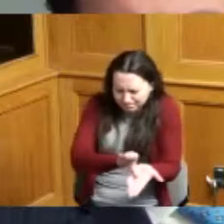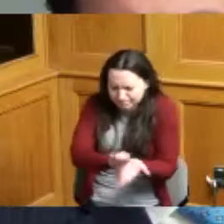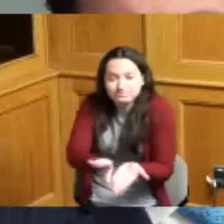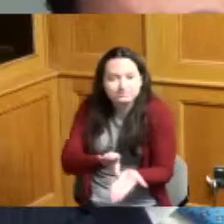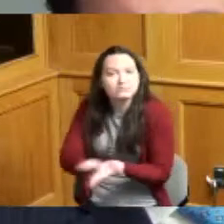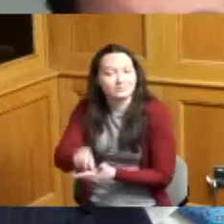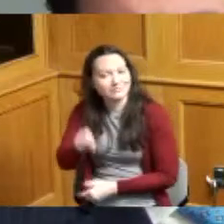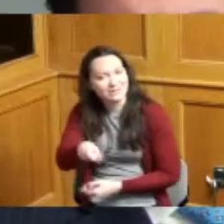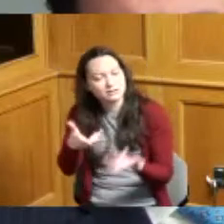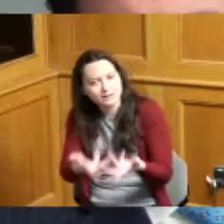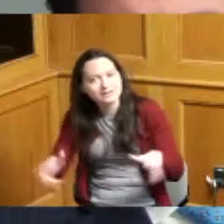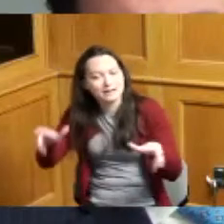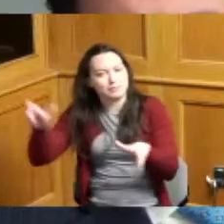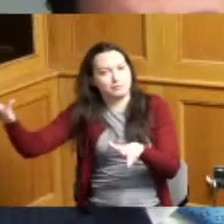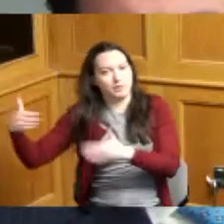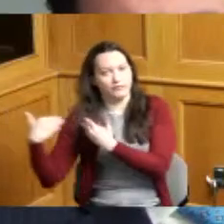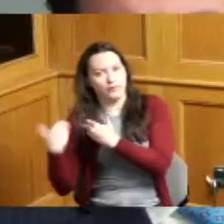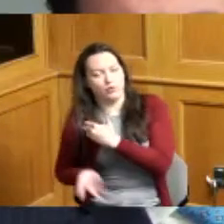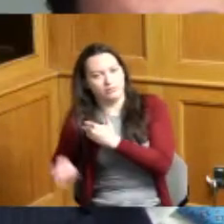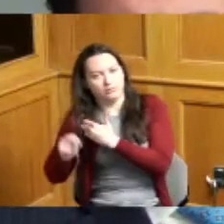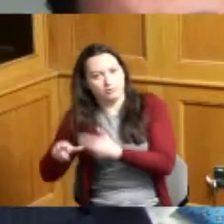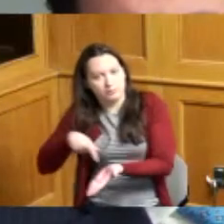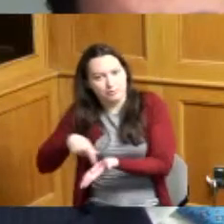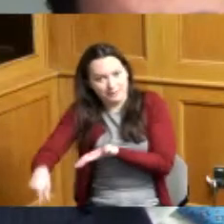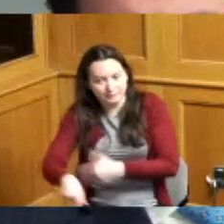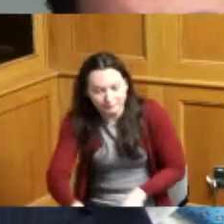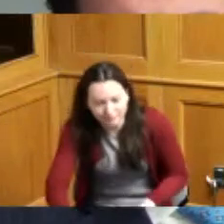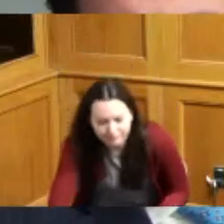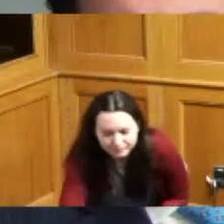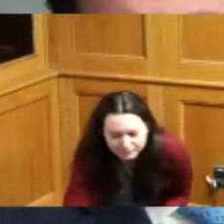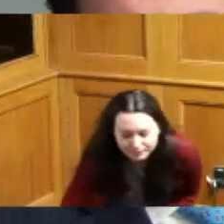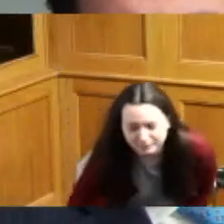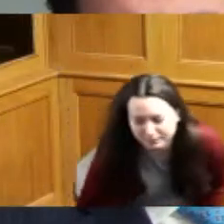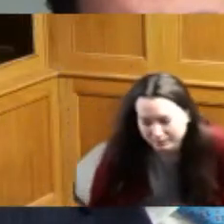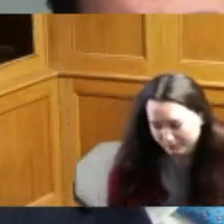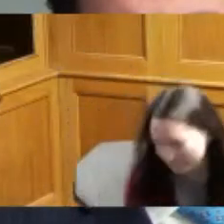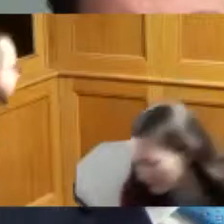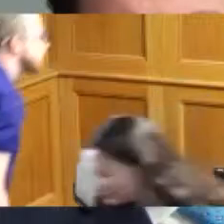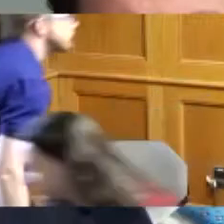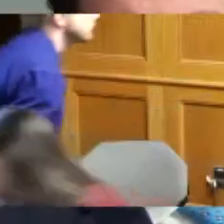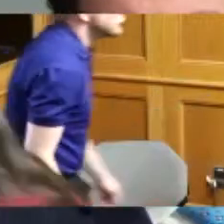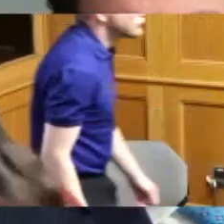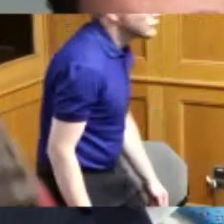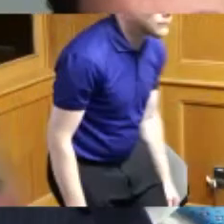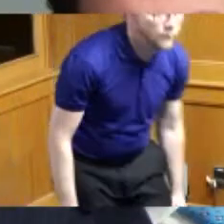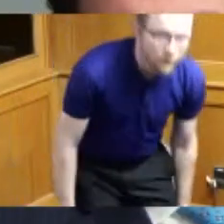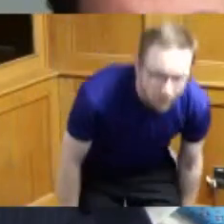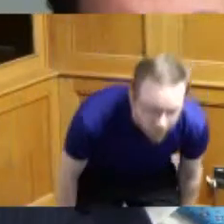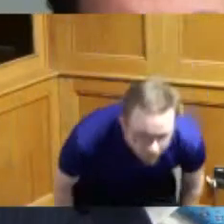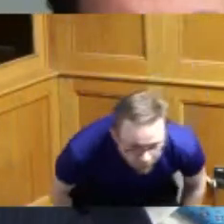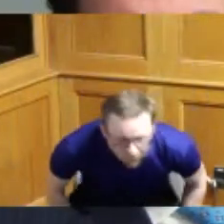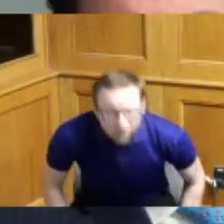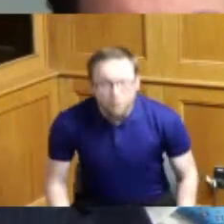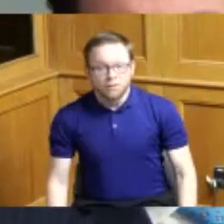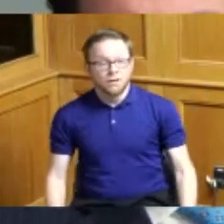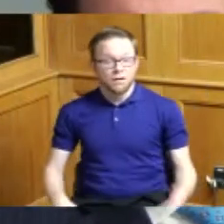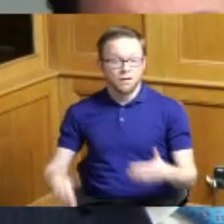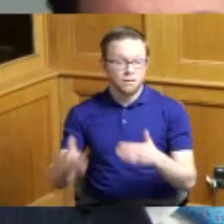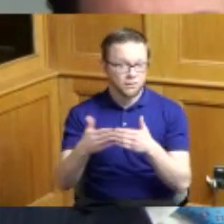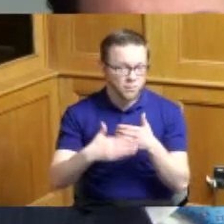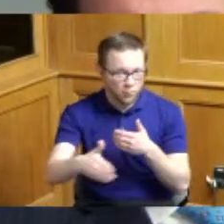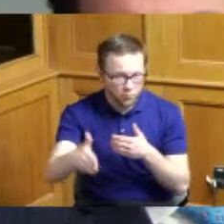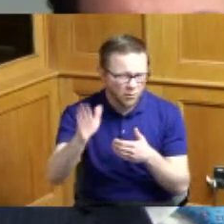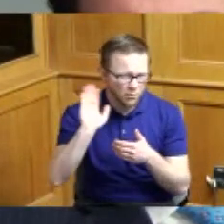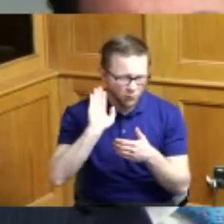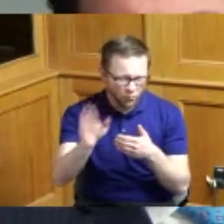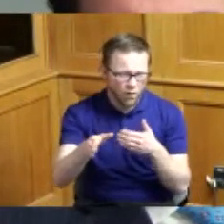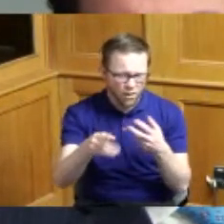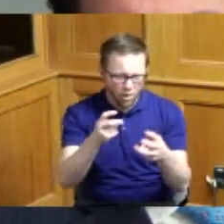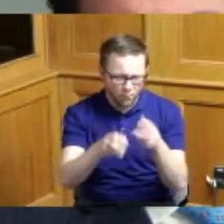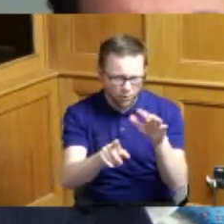a stadium expense so um moving forward there are still issues to manage as we if once we receive a